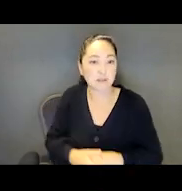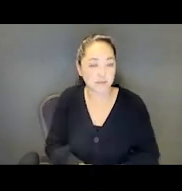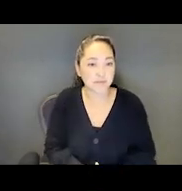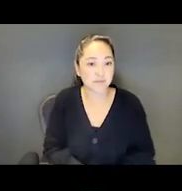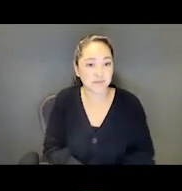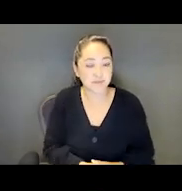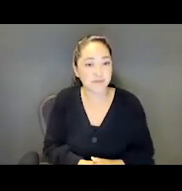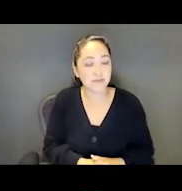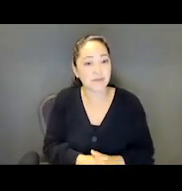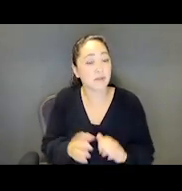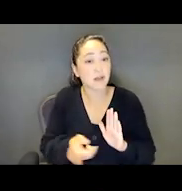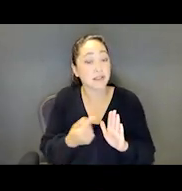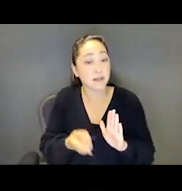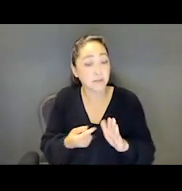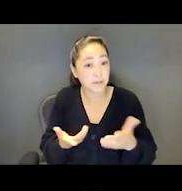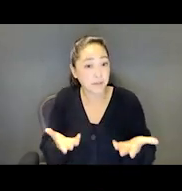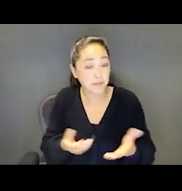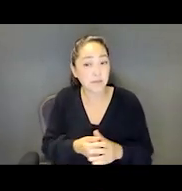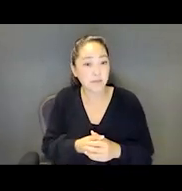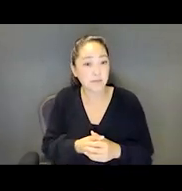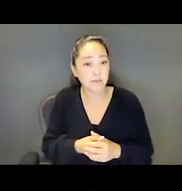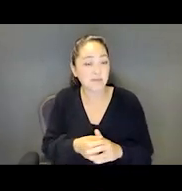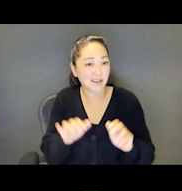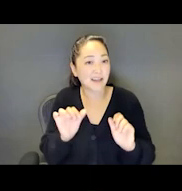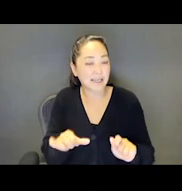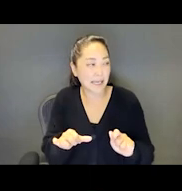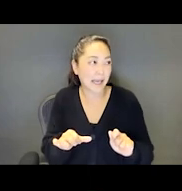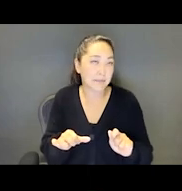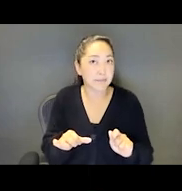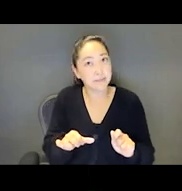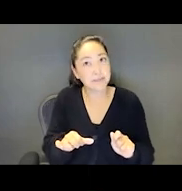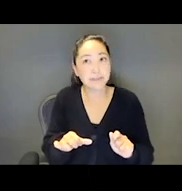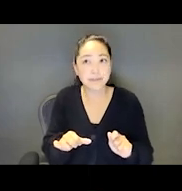Sometimes it can even make it that it becomes in conflict. If you're doing construction,